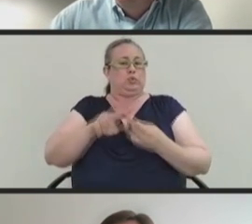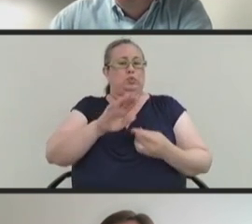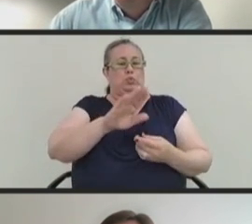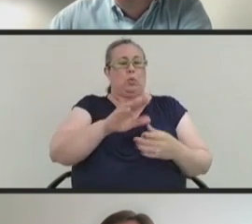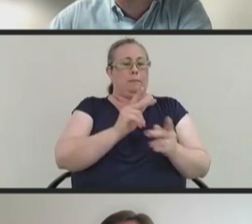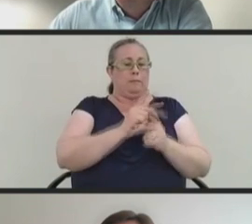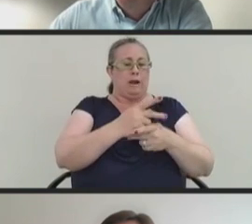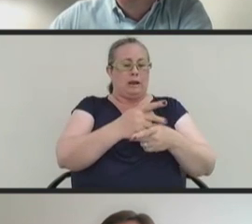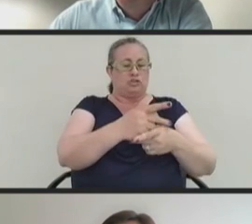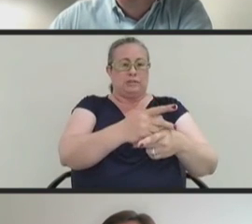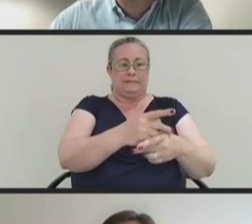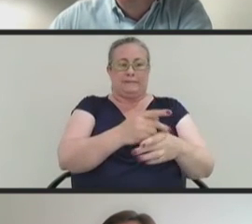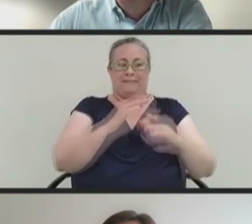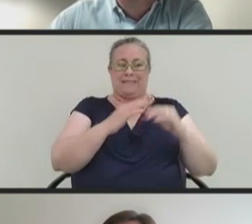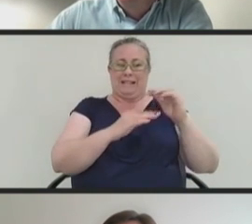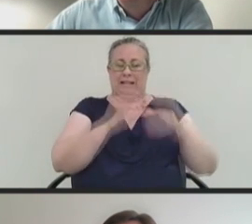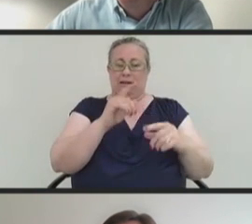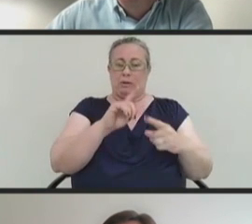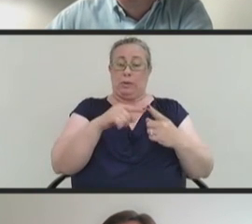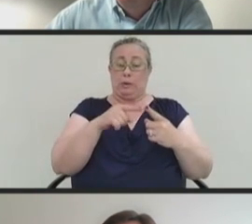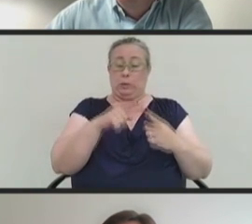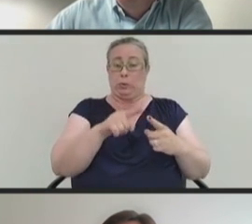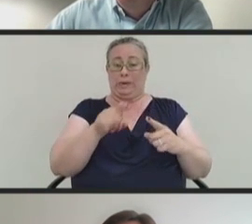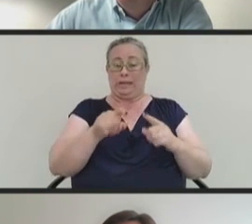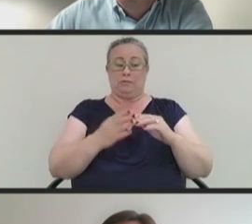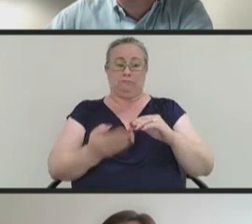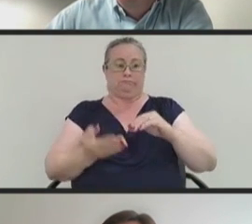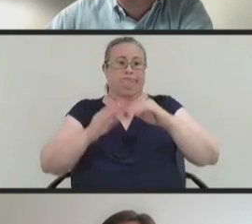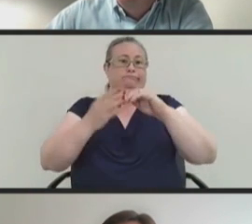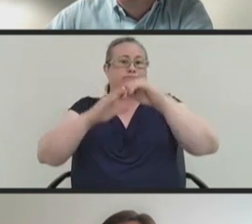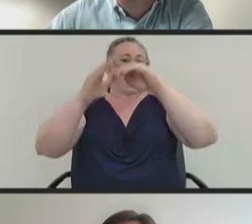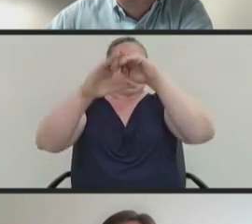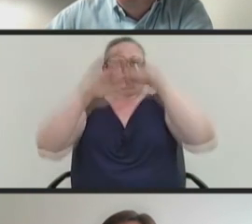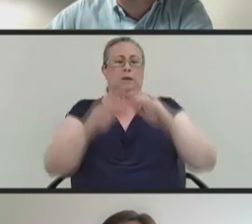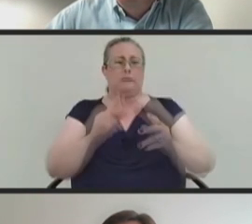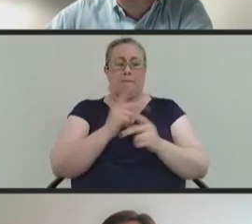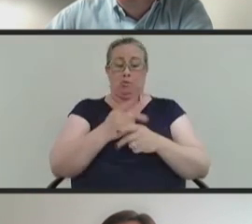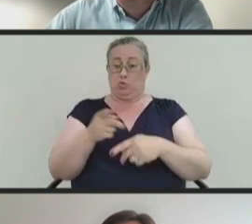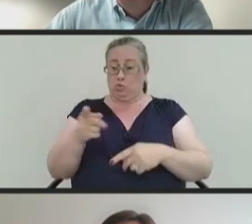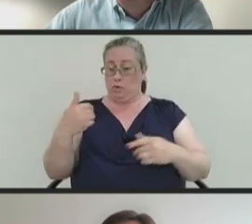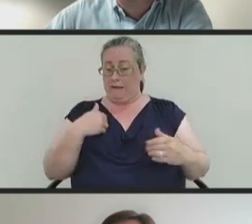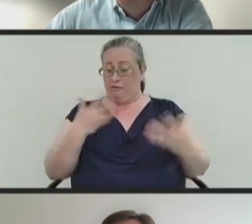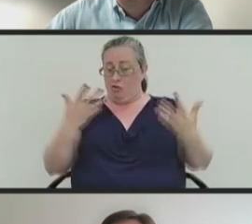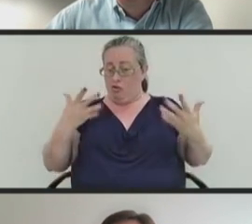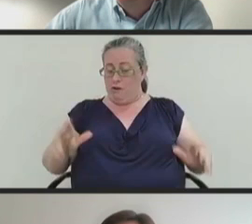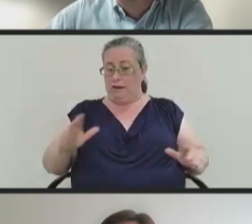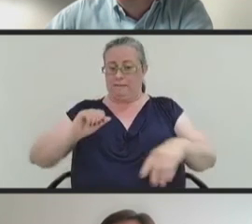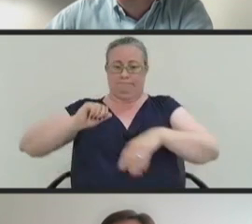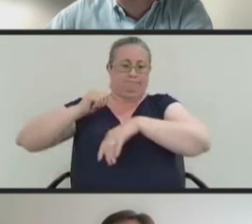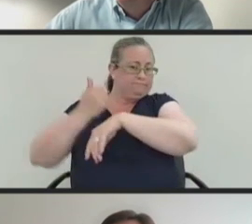for when you need to step up production? Do you have that already lined up or strategy of either